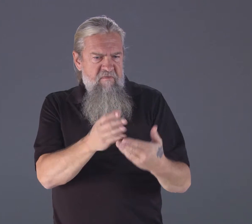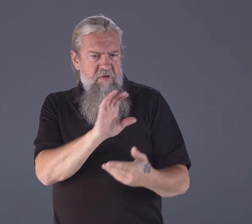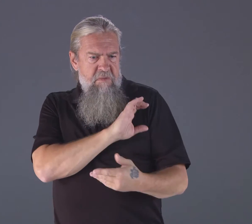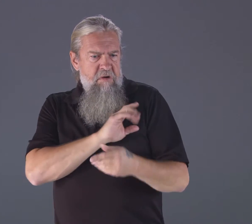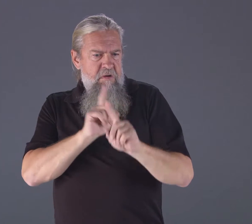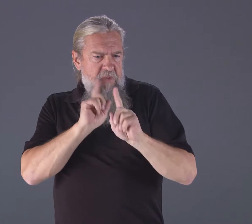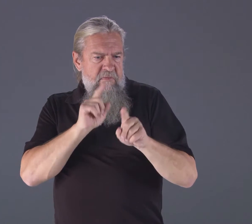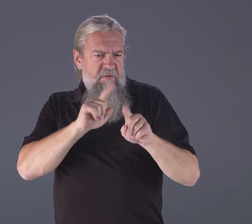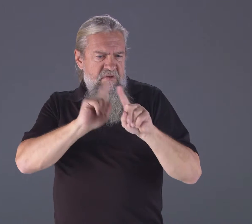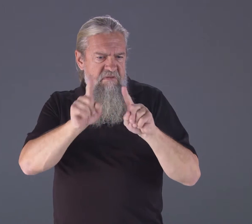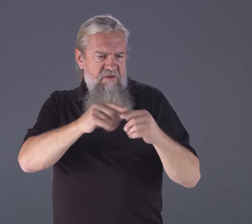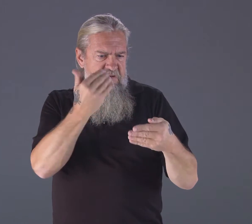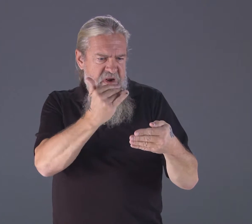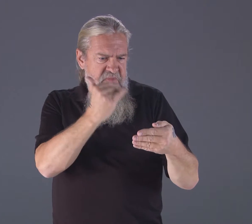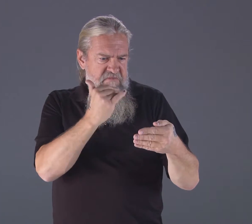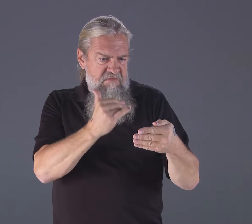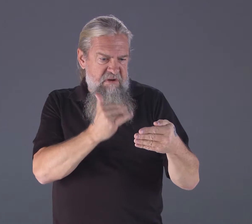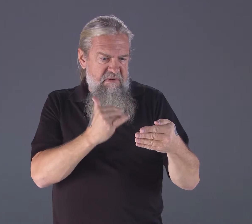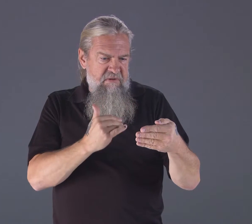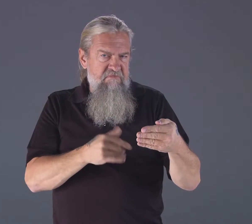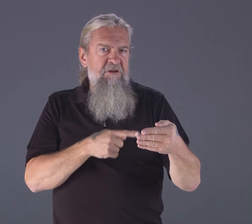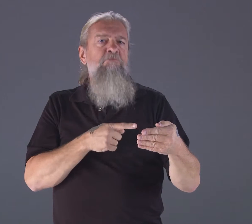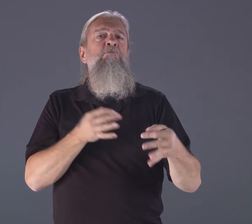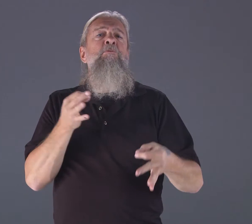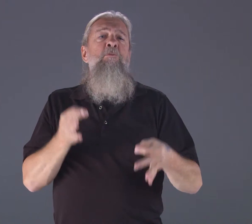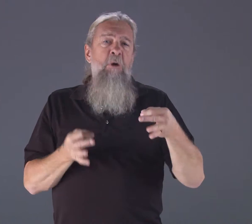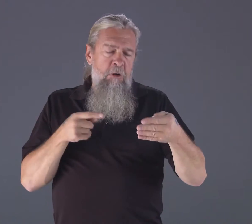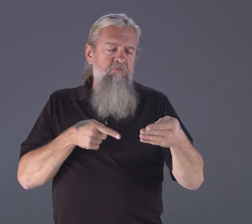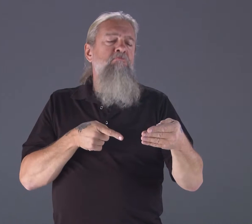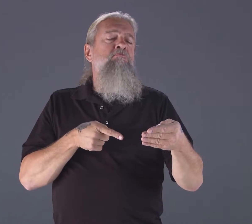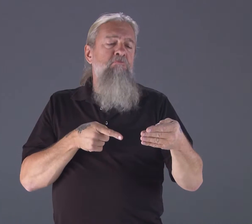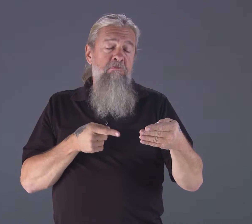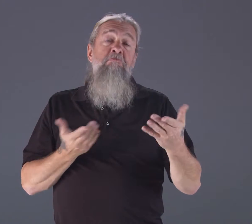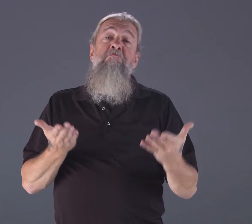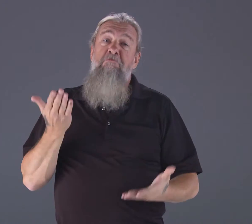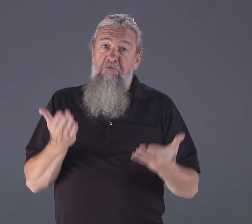The court will review the facts of the case to decide if a protection order will be granted.